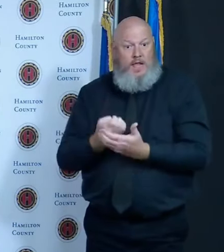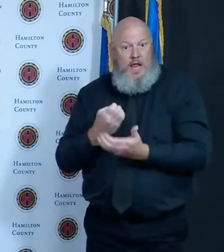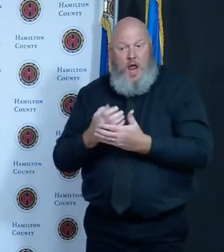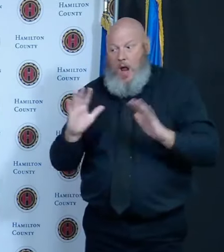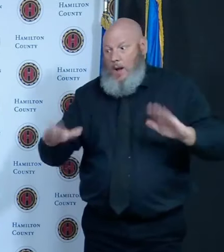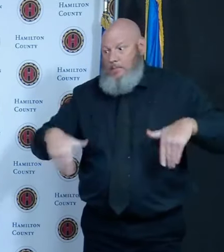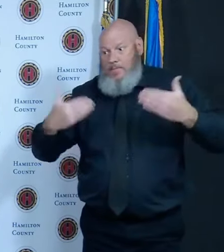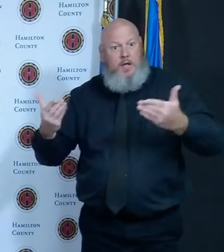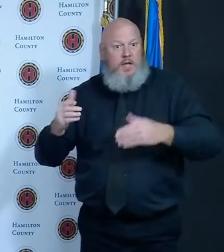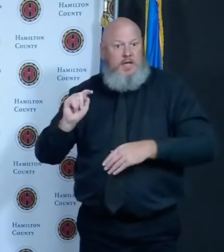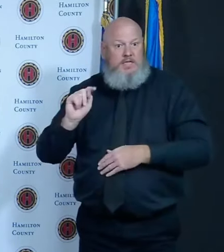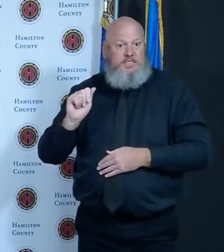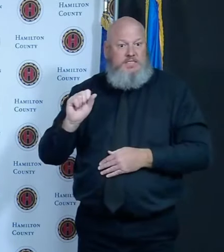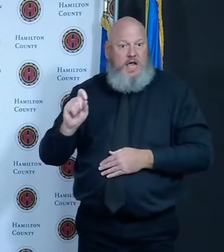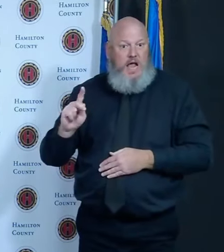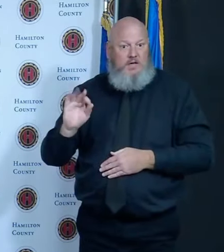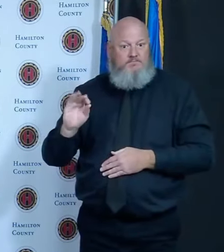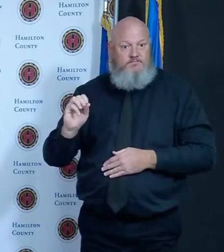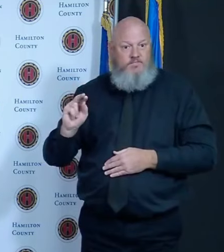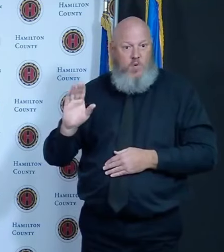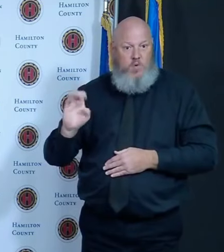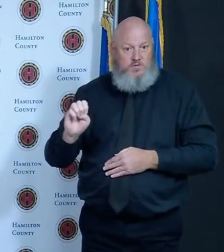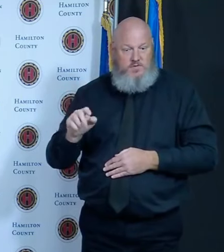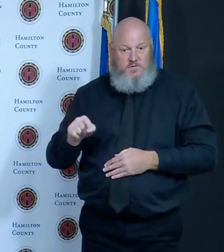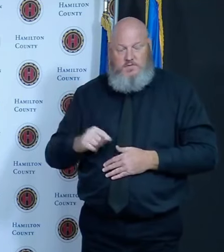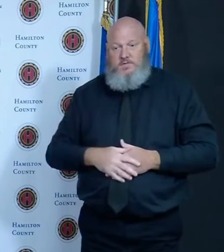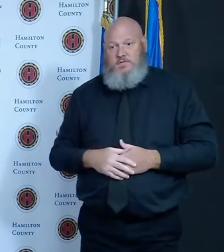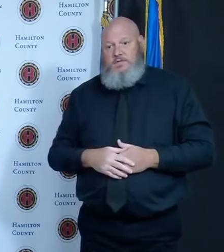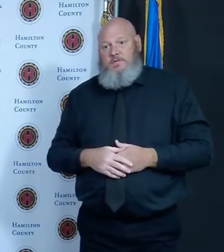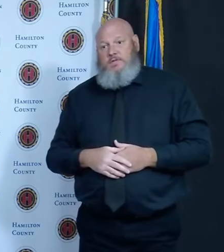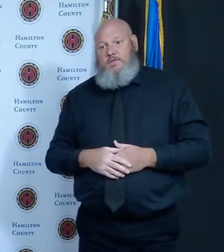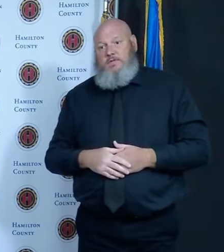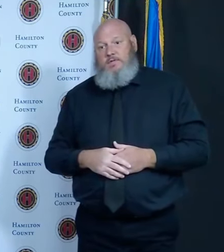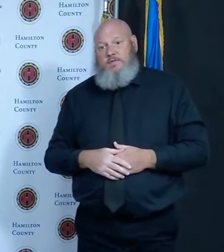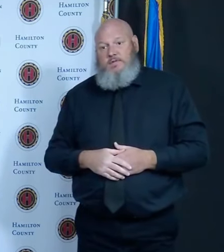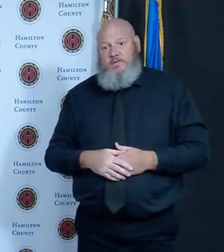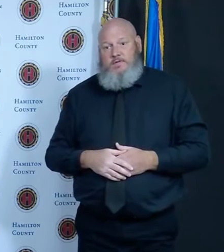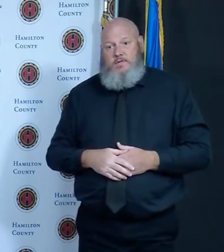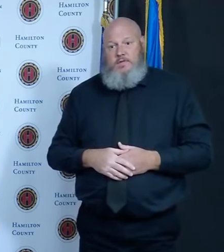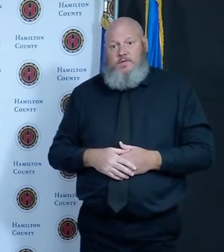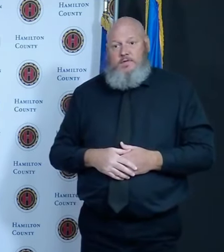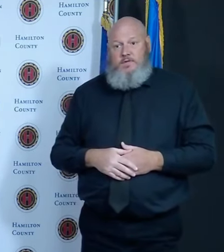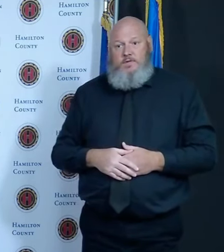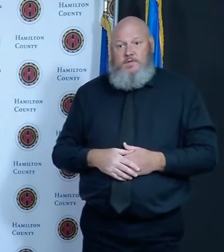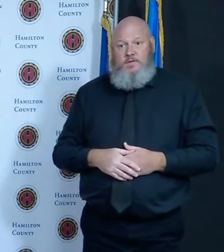are involved in that's a group of CEOs about 20 CEOs across the region who have